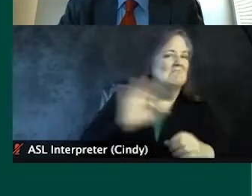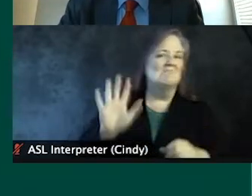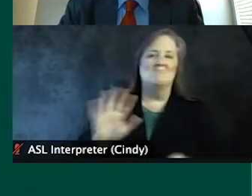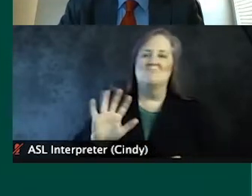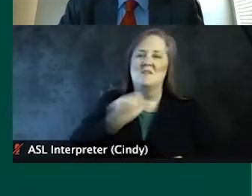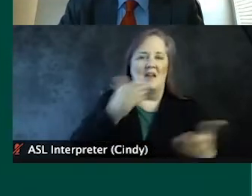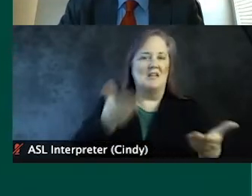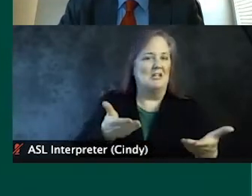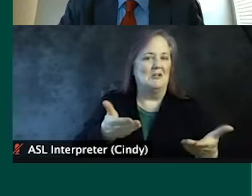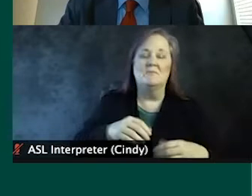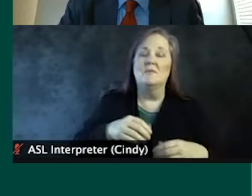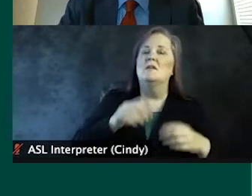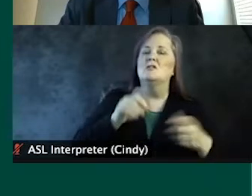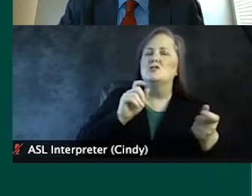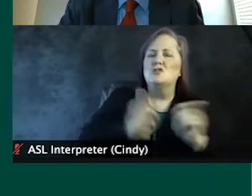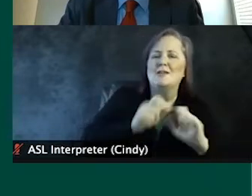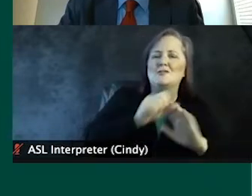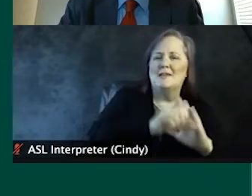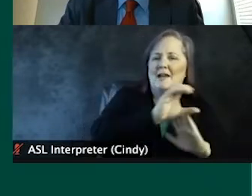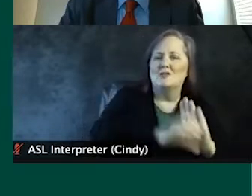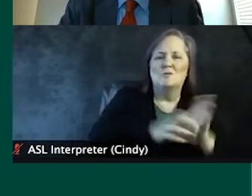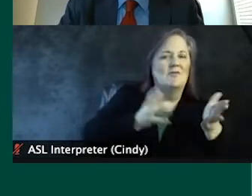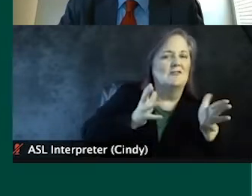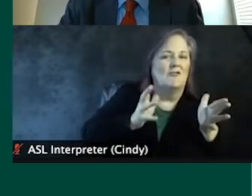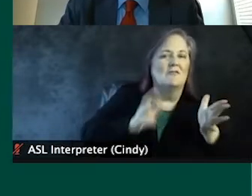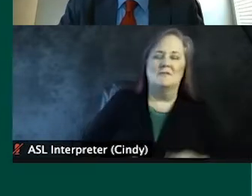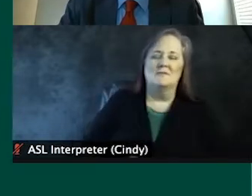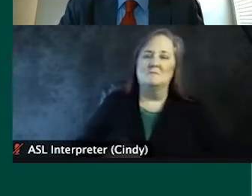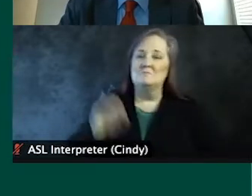between voting rights and recidivism. The research is pretty limited at this time.